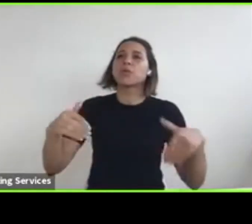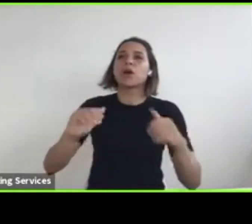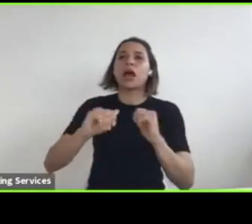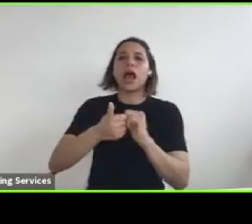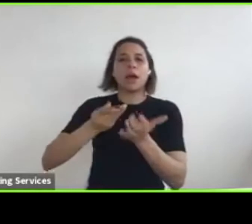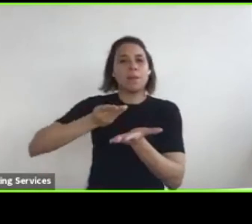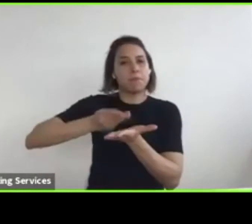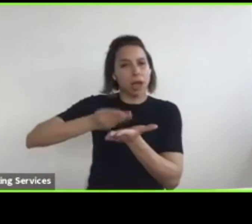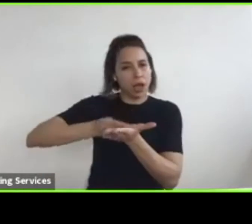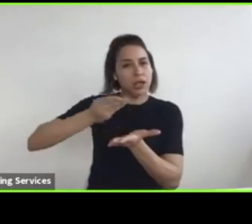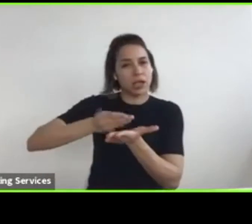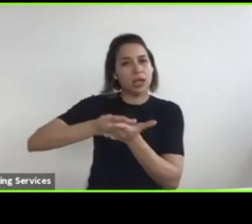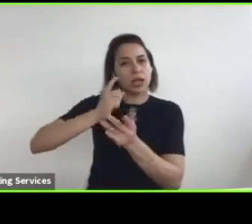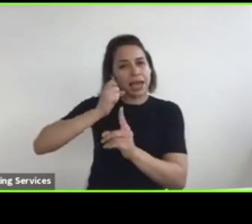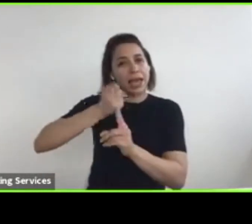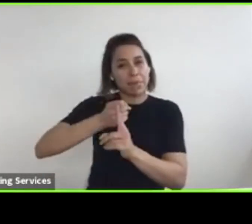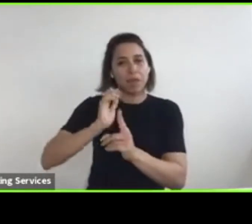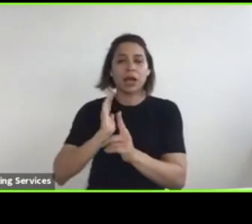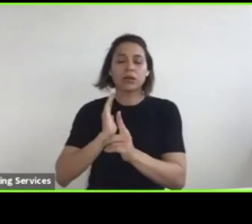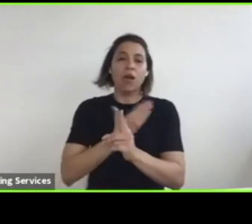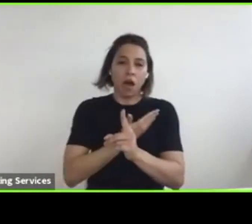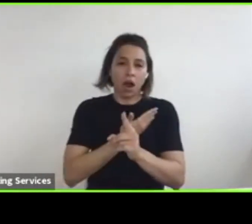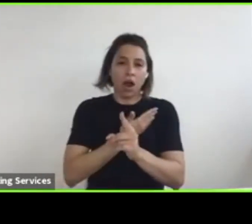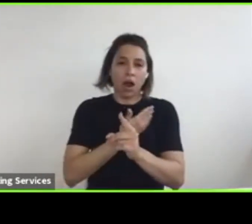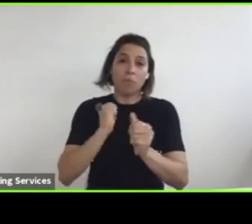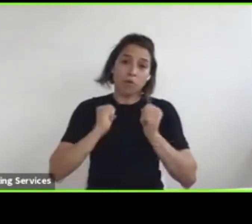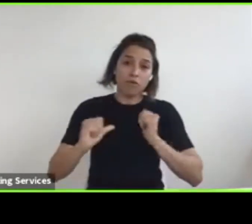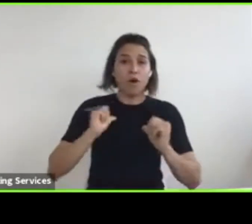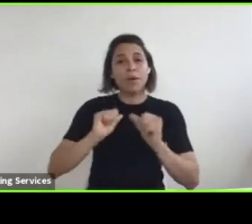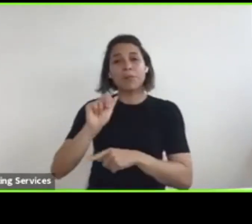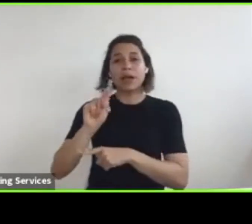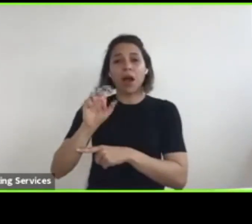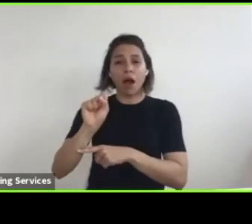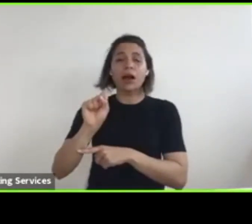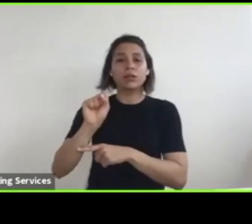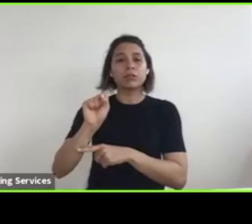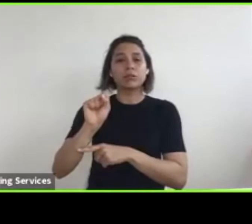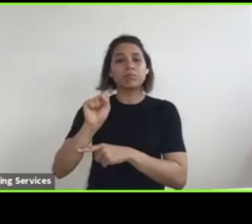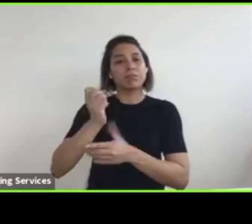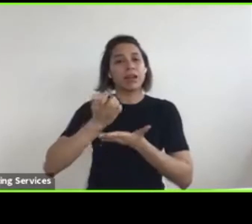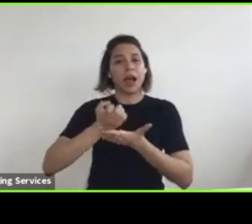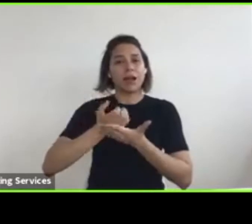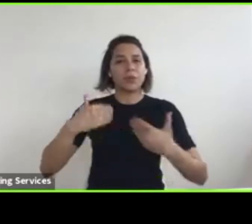ITS IMPACT ON OUR PERFORMING ARTS ECOSYSTEM ARE FULLY EXPOSED. THE DRIVE TOWARDS "PRODUCTION" IN ALL